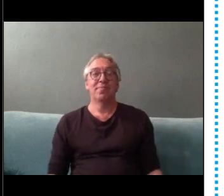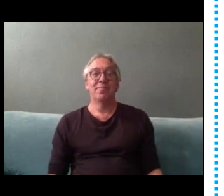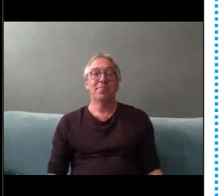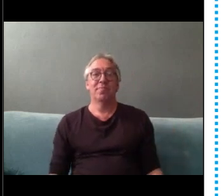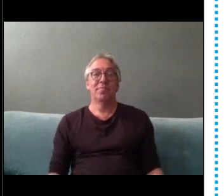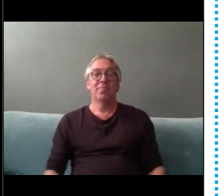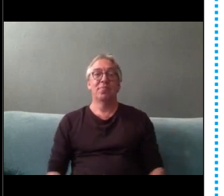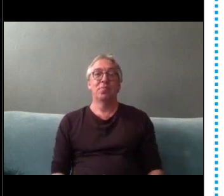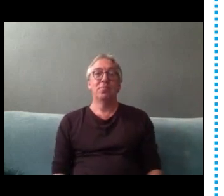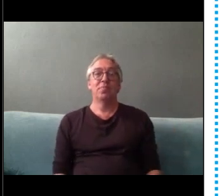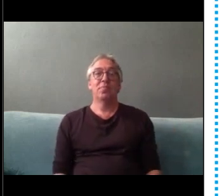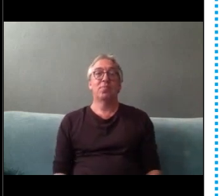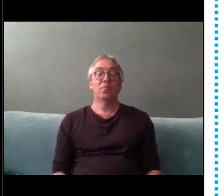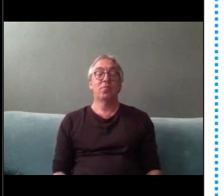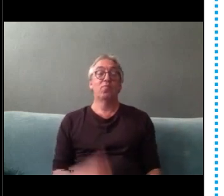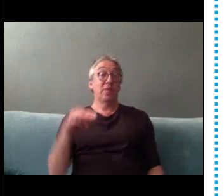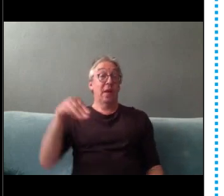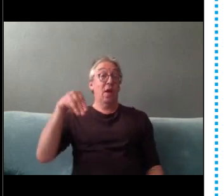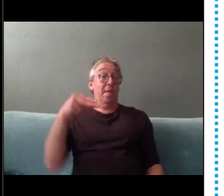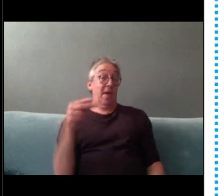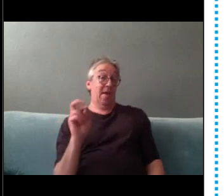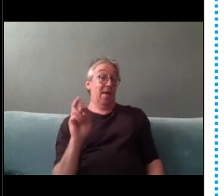If I can add to that shortly,